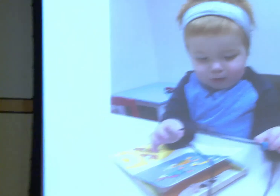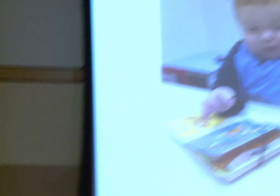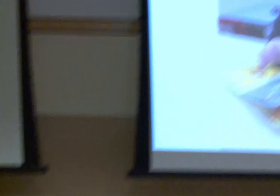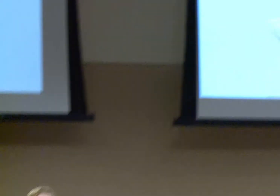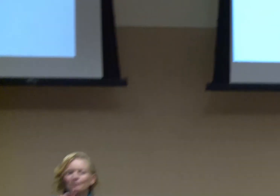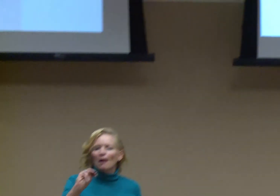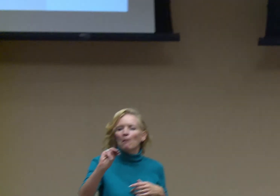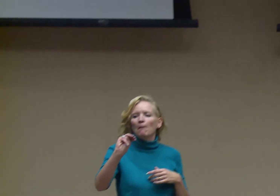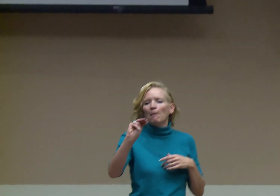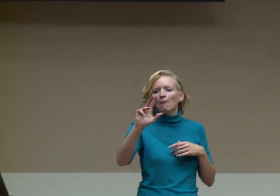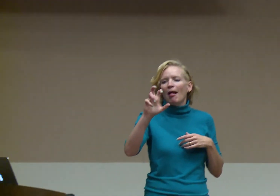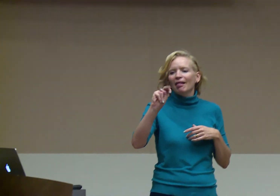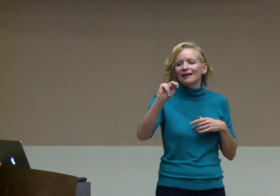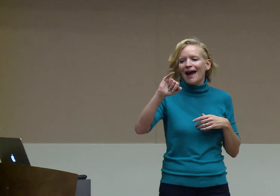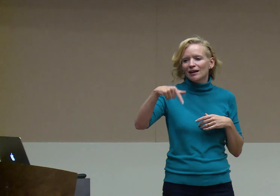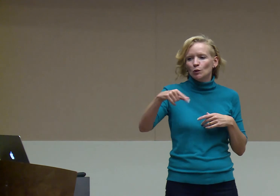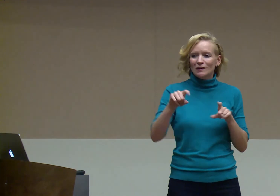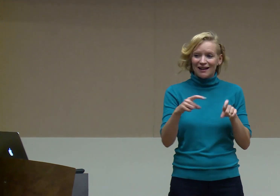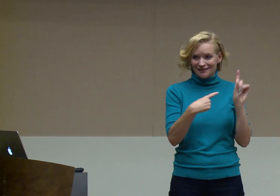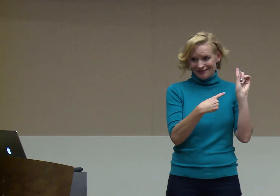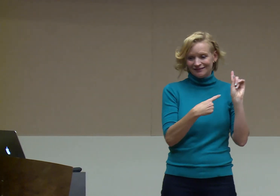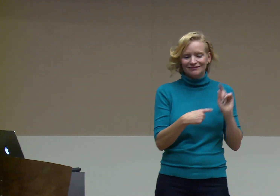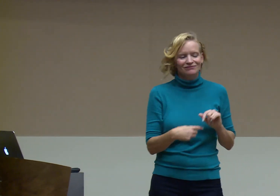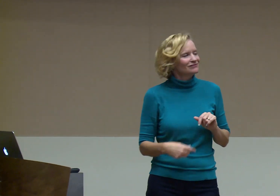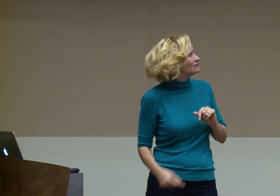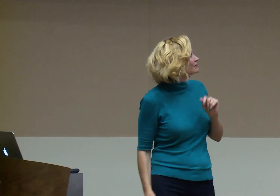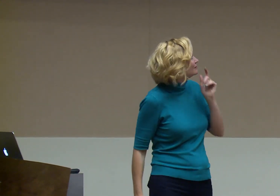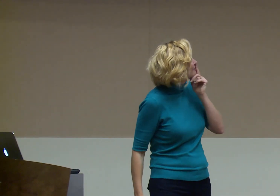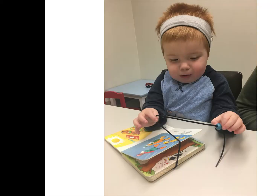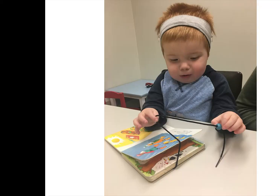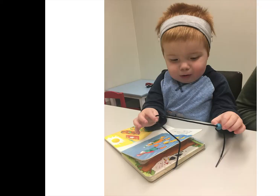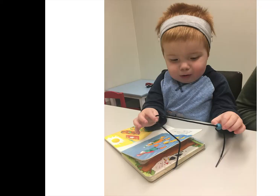It's like a mean IQ test.